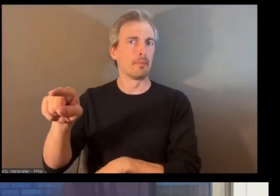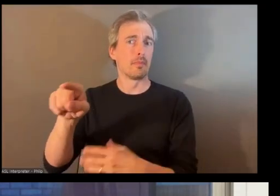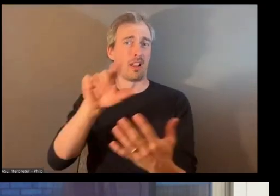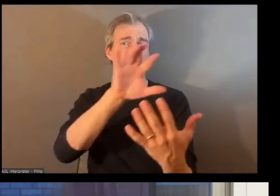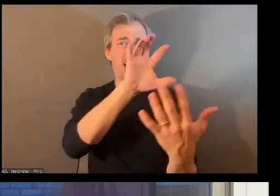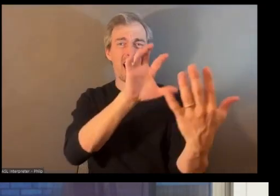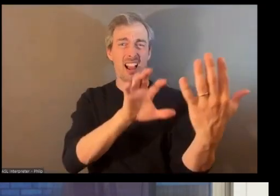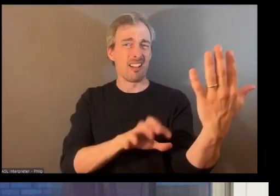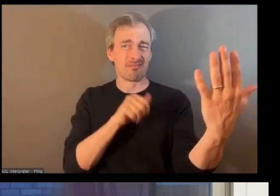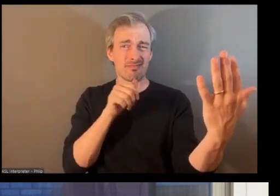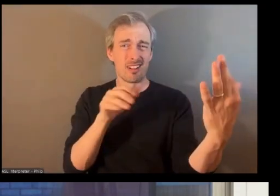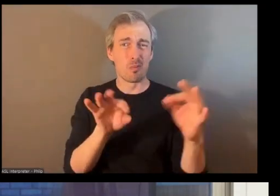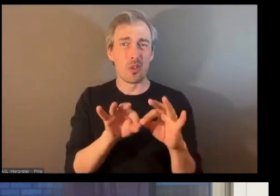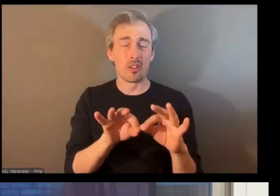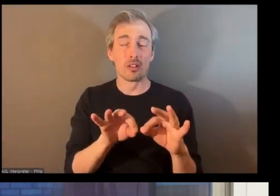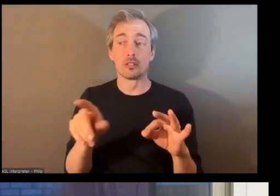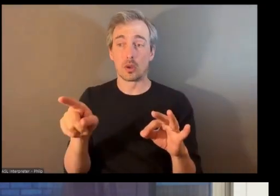effort on the other part of the text.